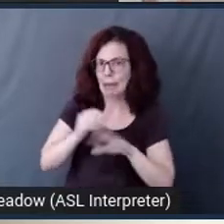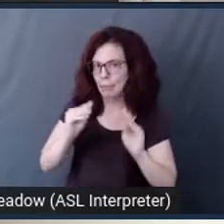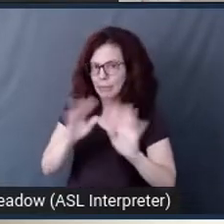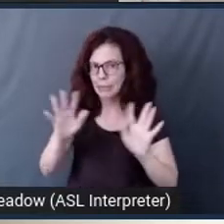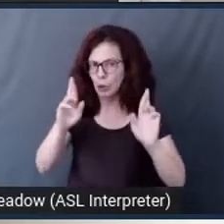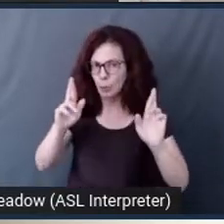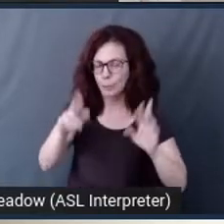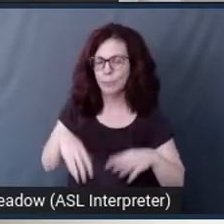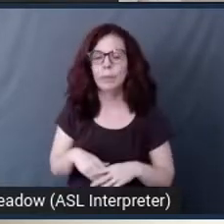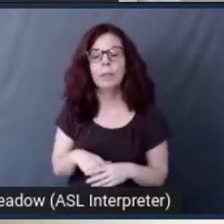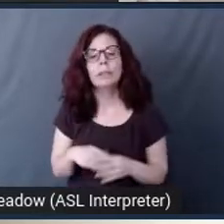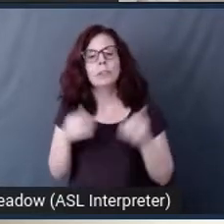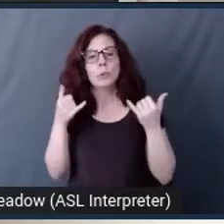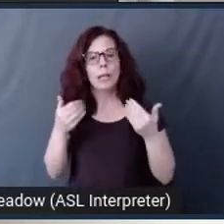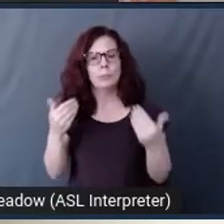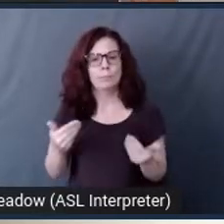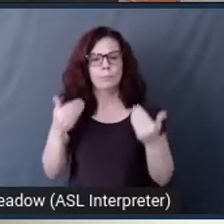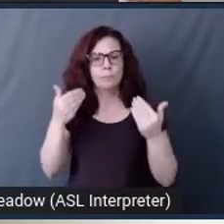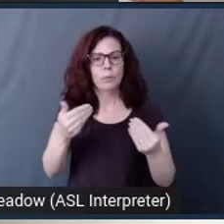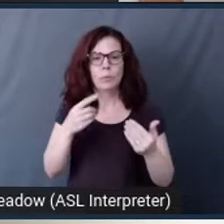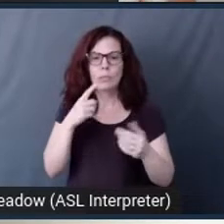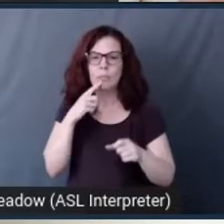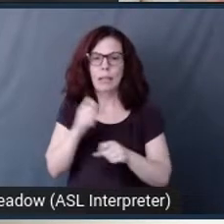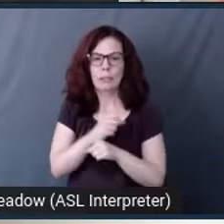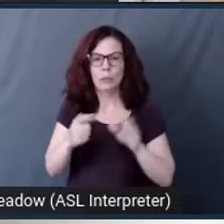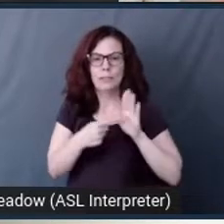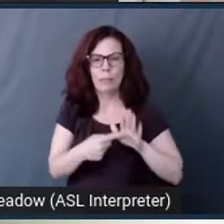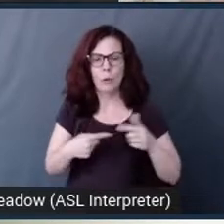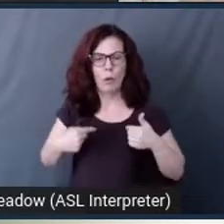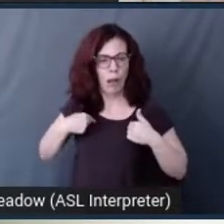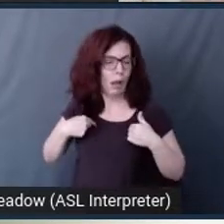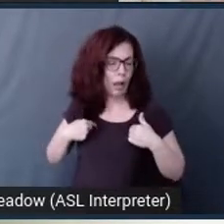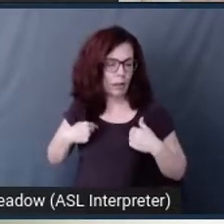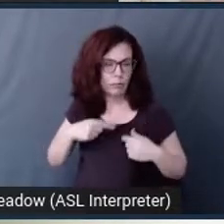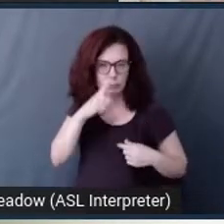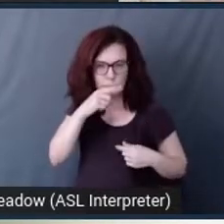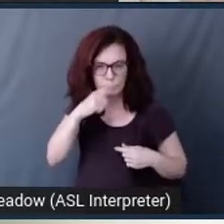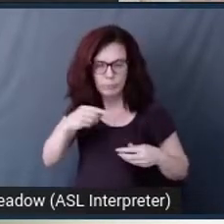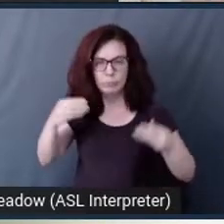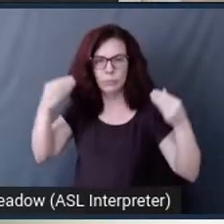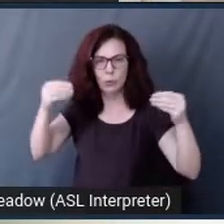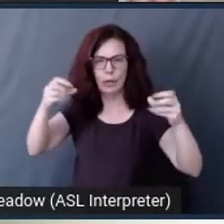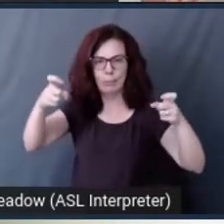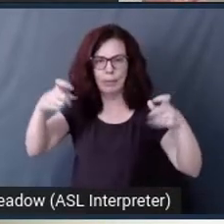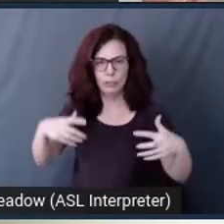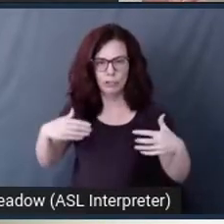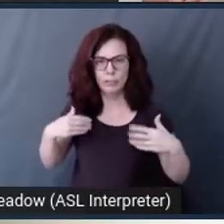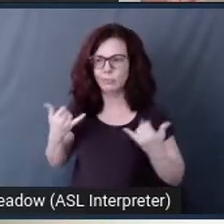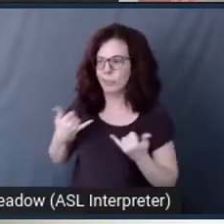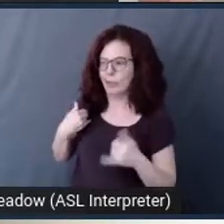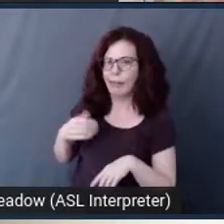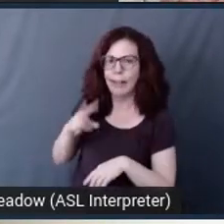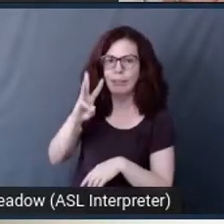So now let's get going on the actual demo. So I'm a store manager, right now, I have six bottles on the shelf. Everything is great.